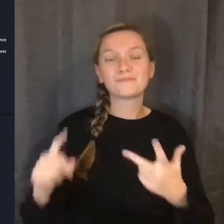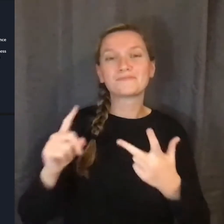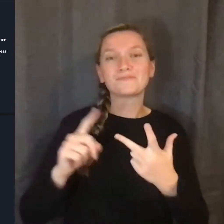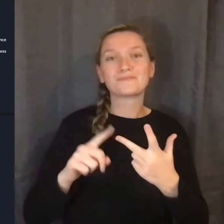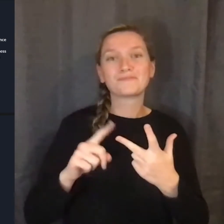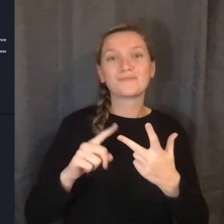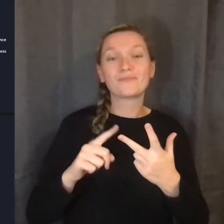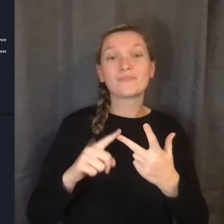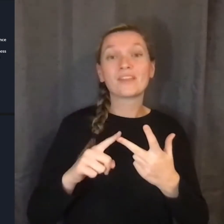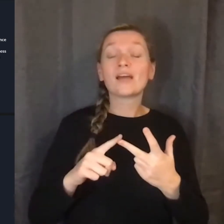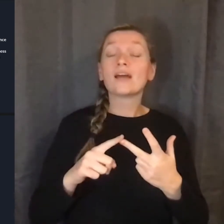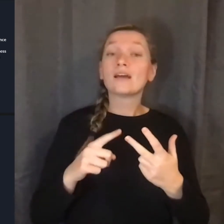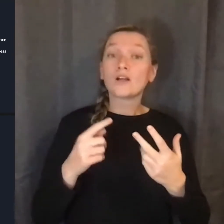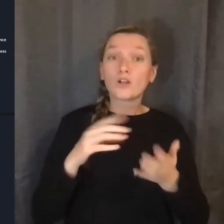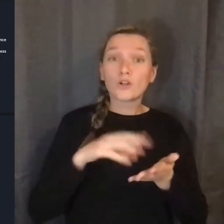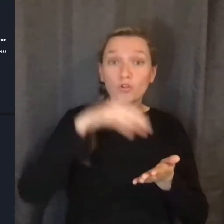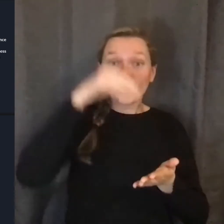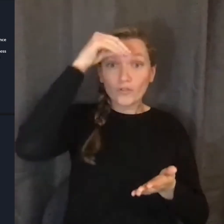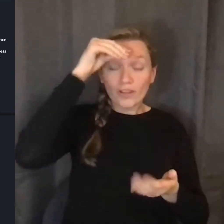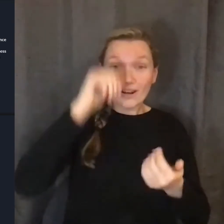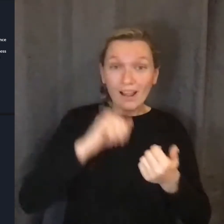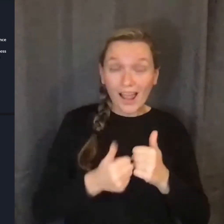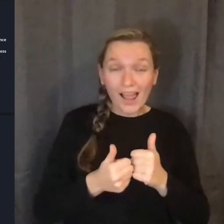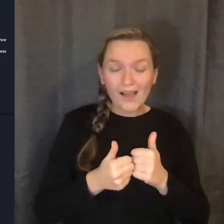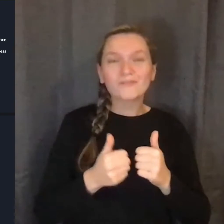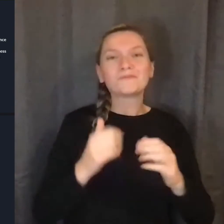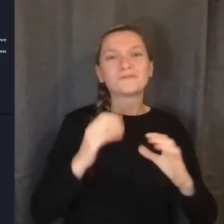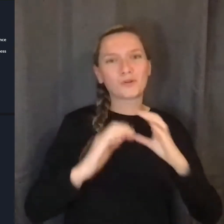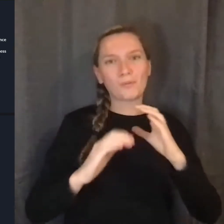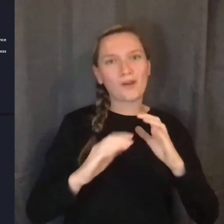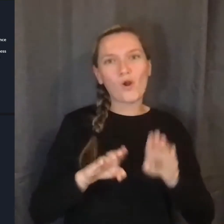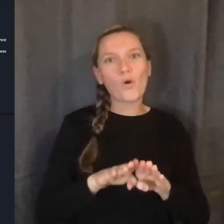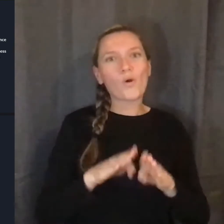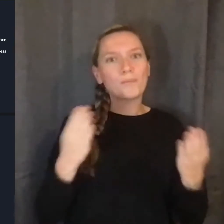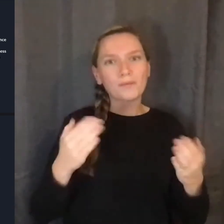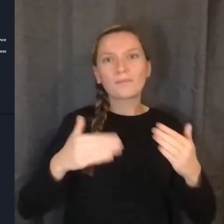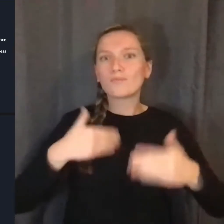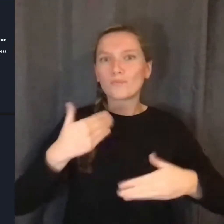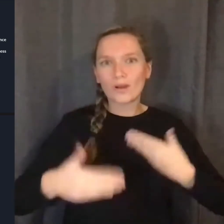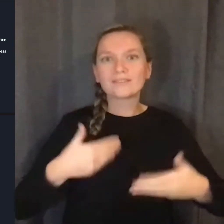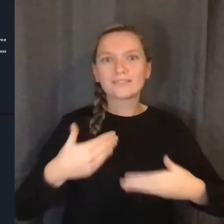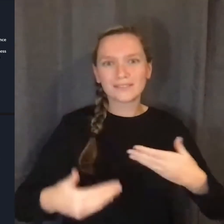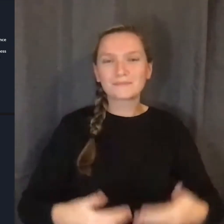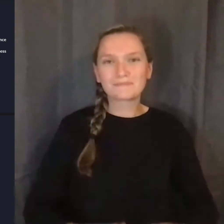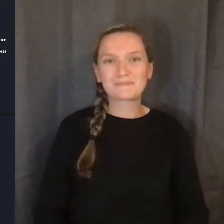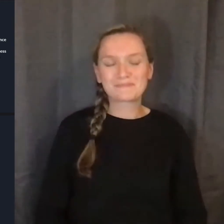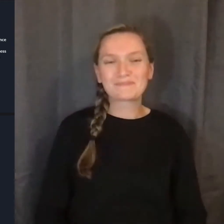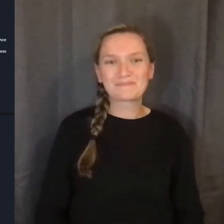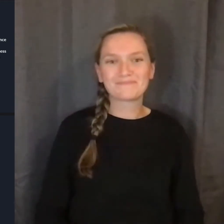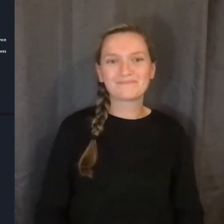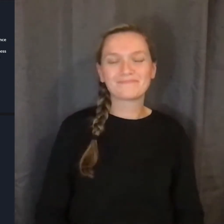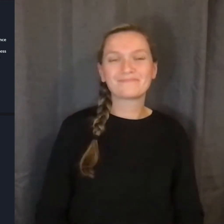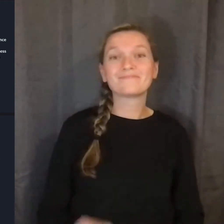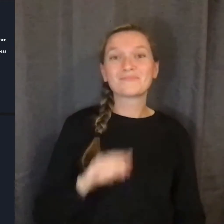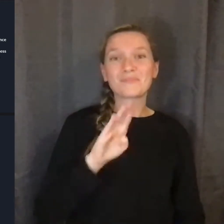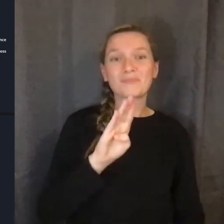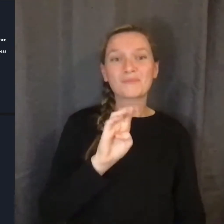The third piece of advice is to make learning an open process and to have open communication.